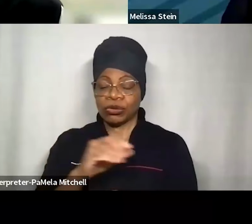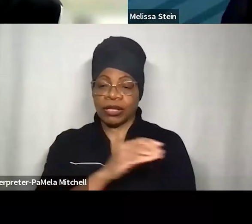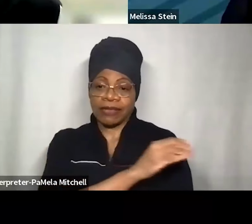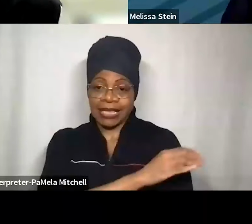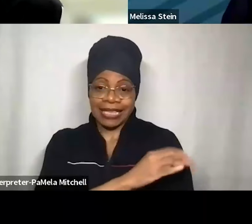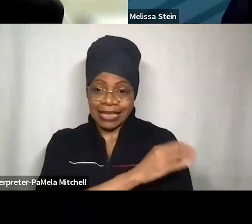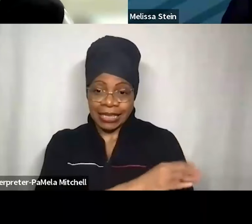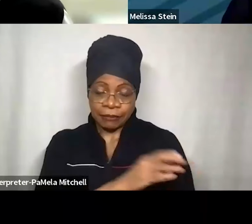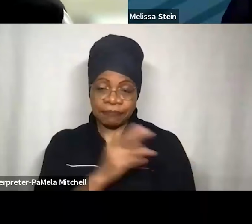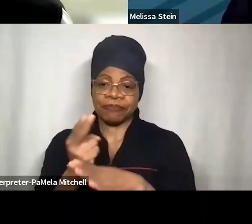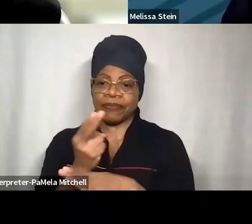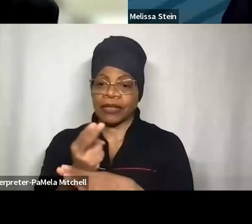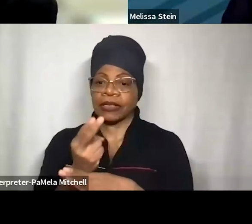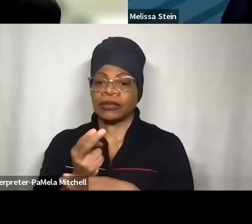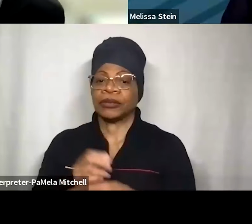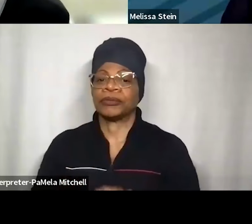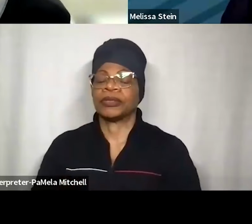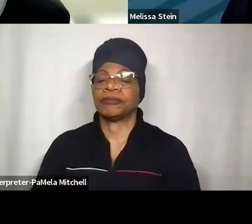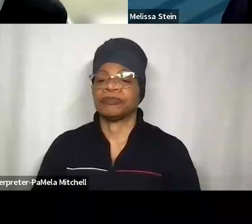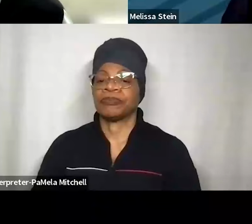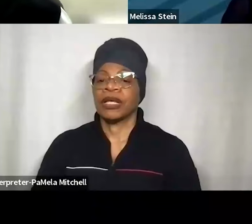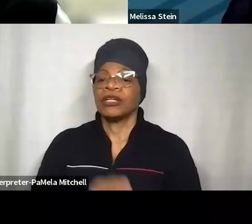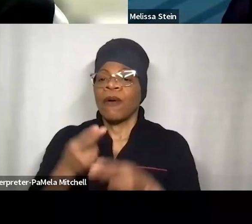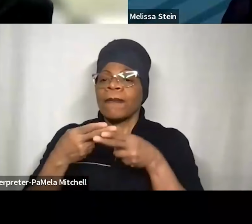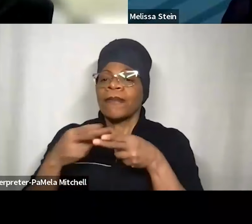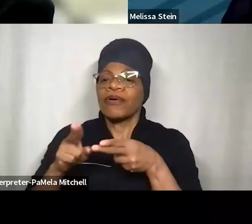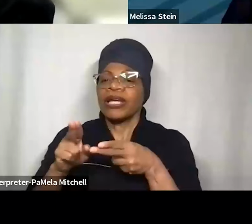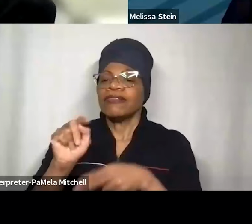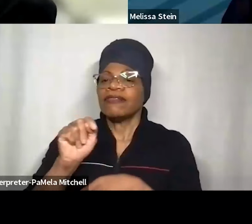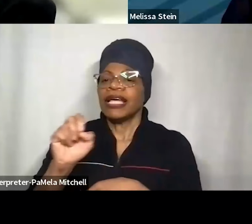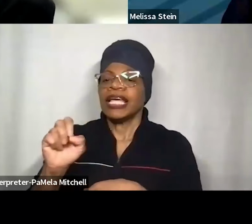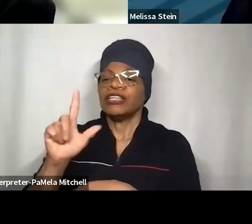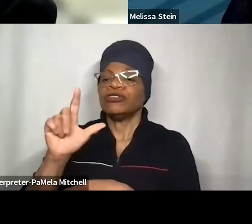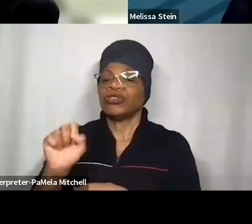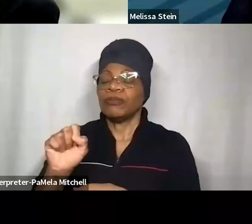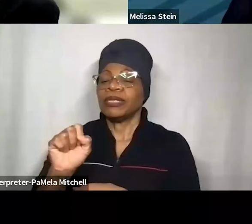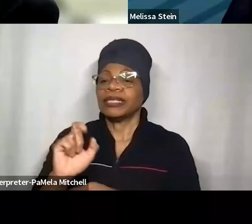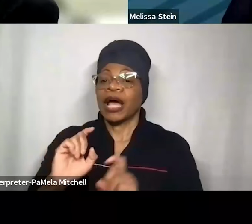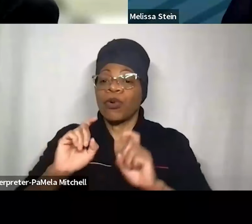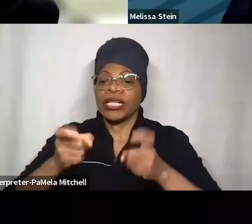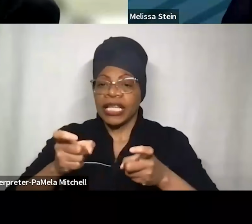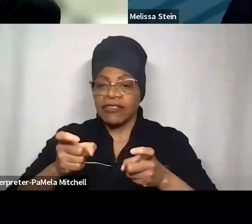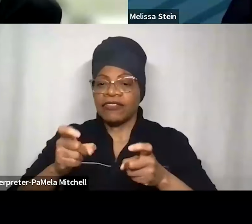Very brief instruments that give you kind of symptoms of a diagnosis,